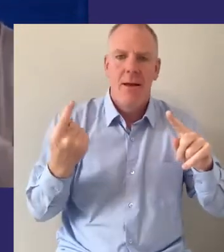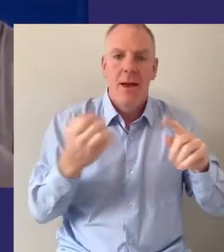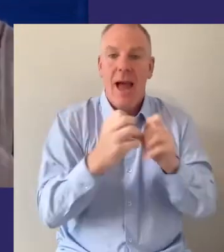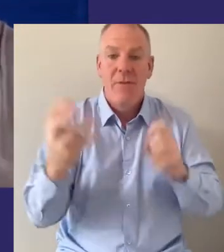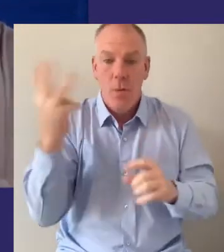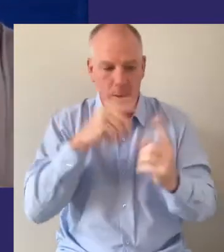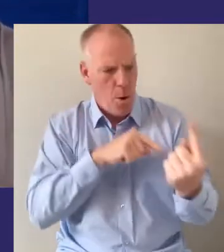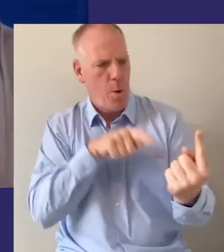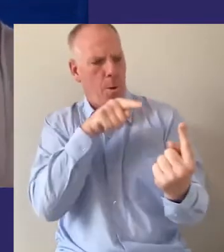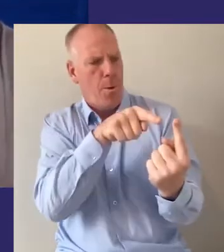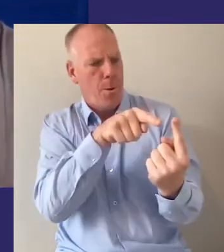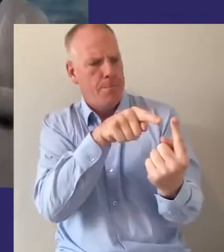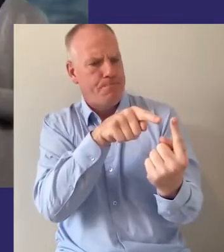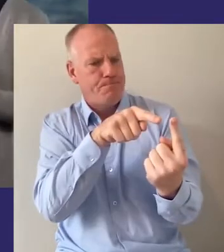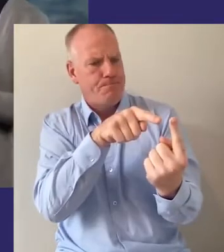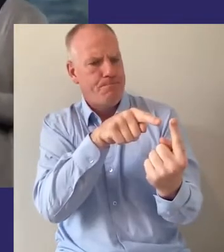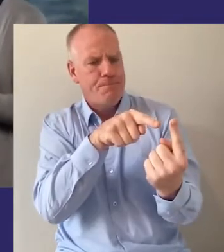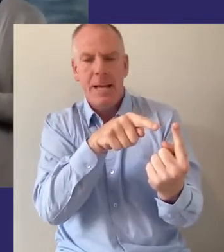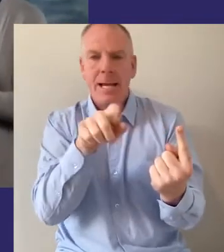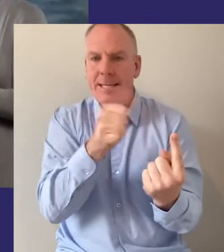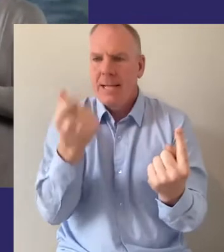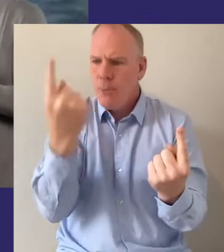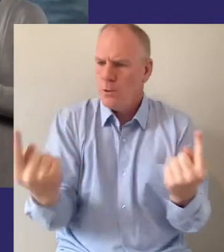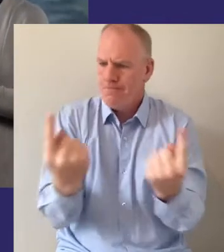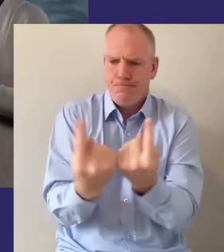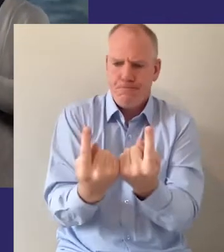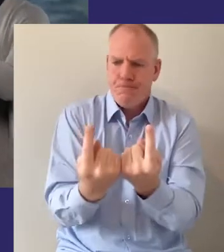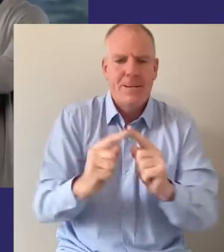this could each look at their own fingerprint and the person beside you, and you can actually